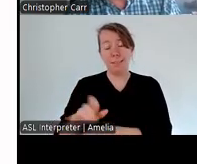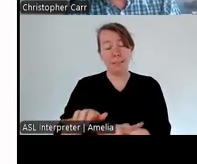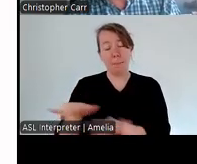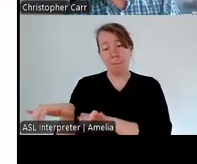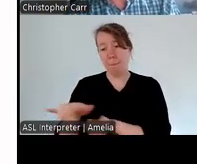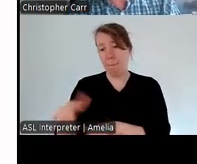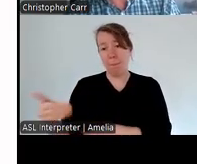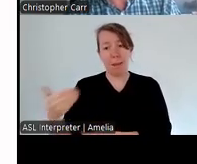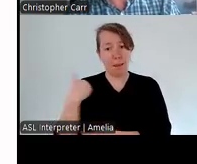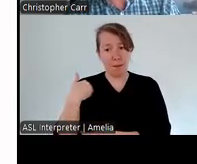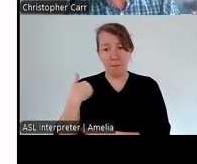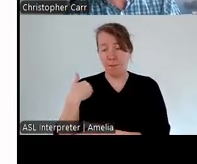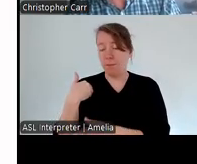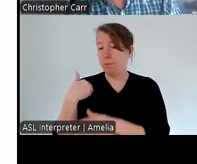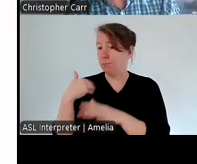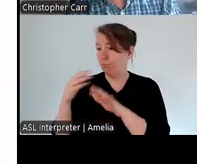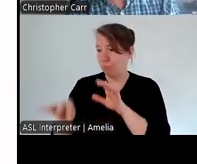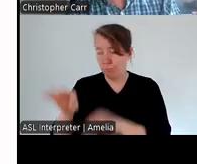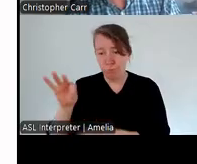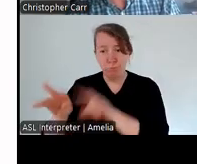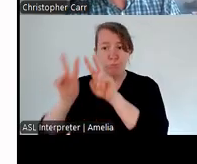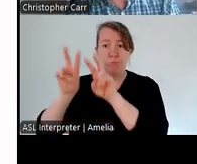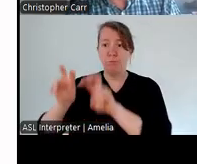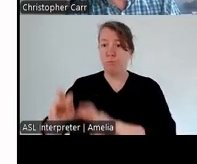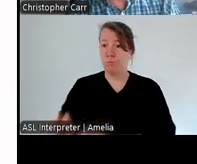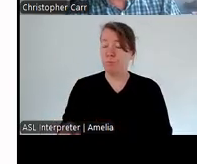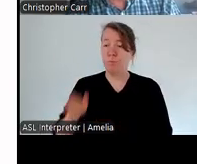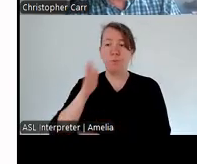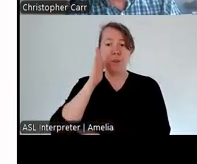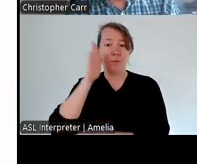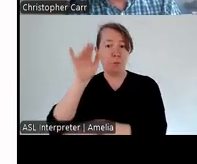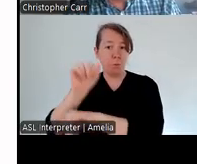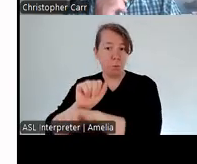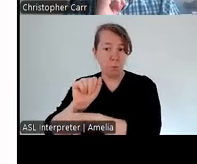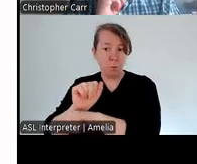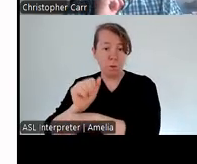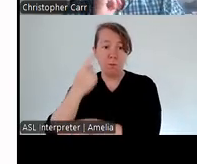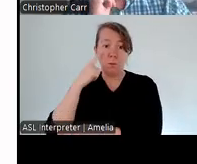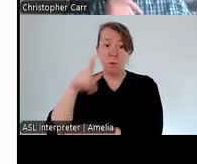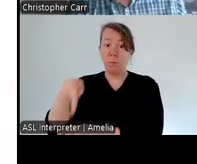There's going to be work, you know, future work for PDFs, because this is not just for